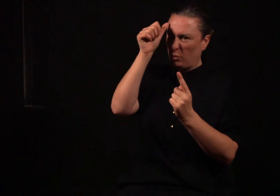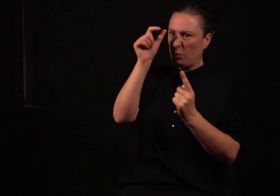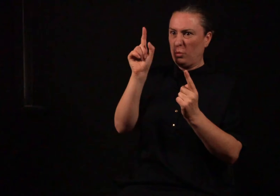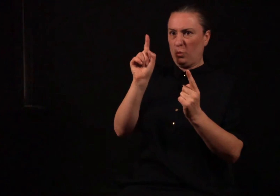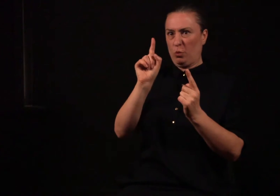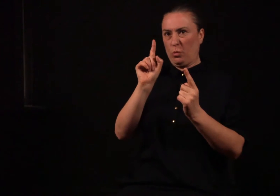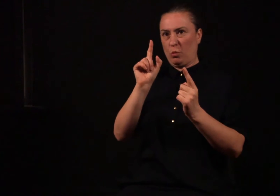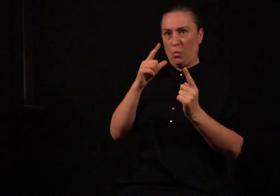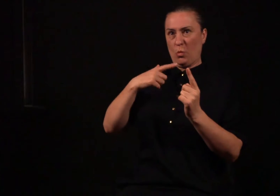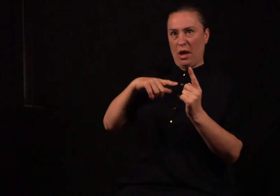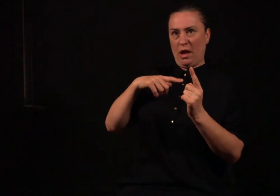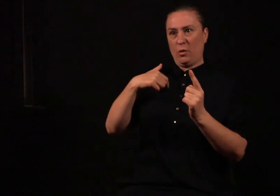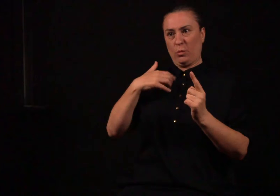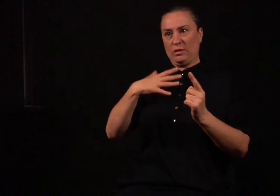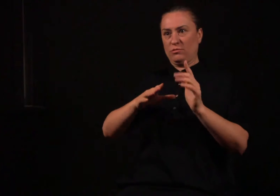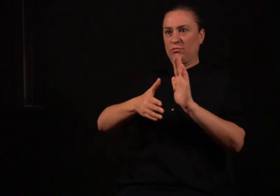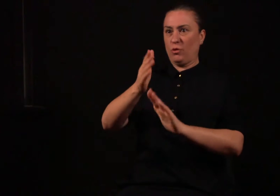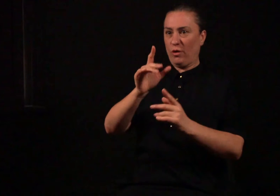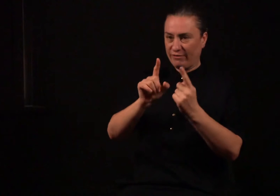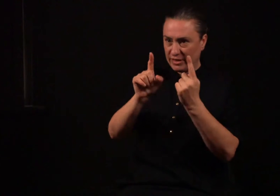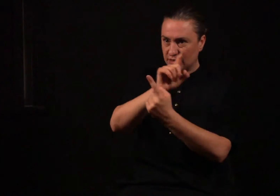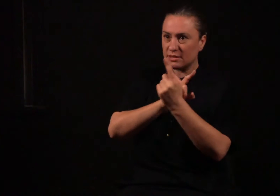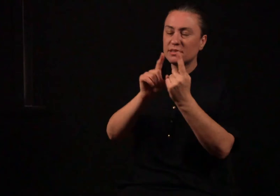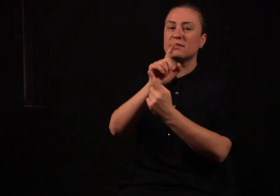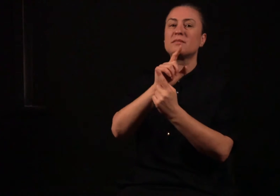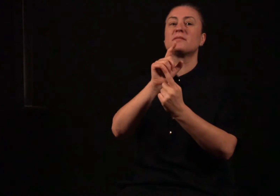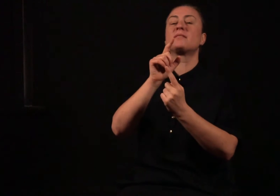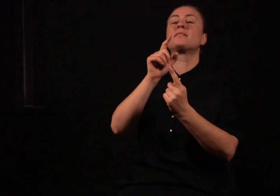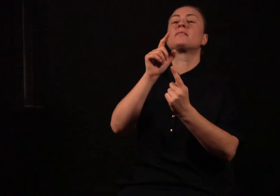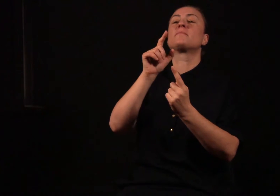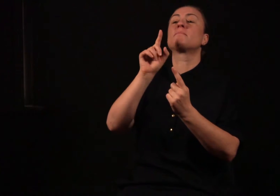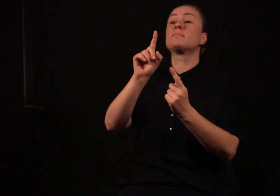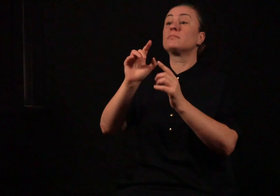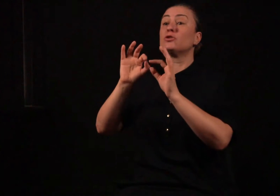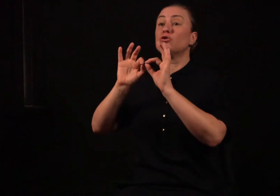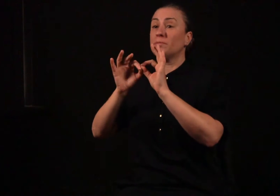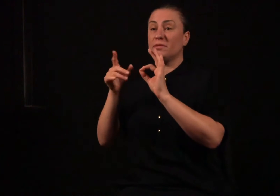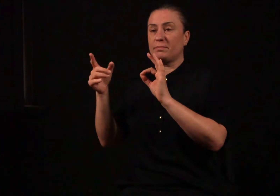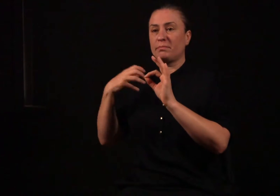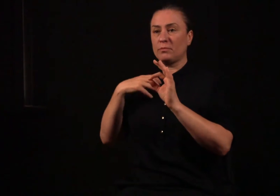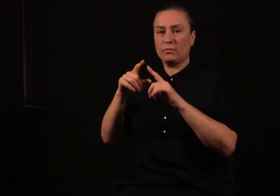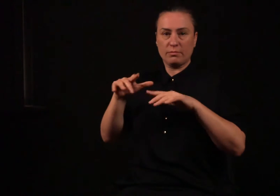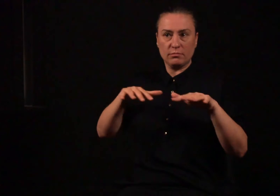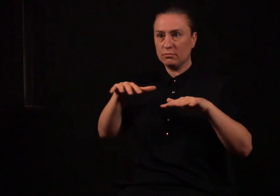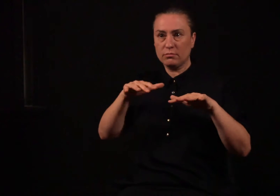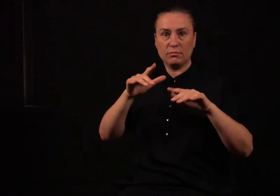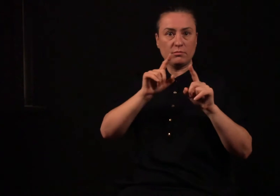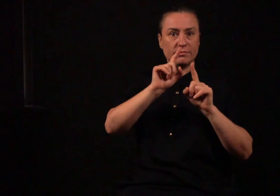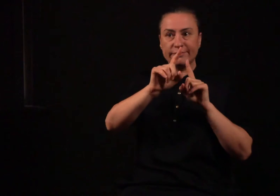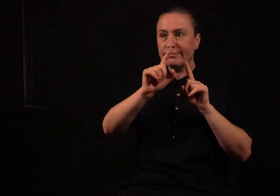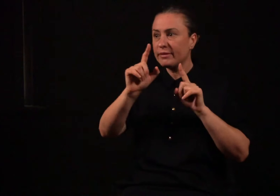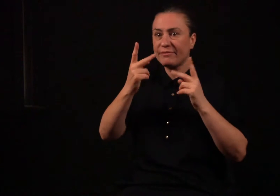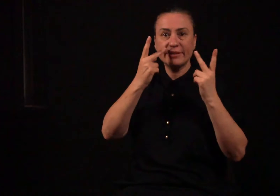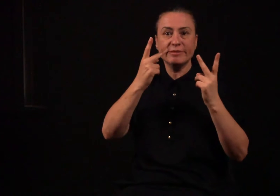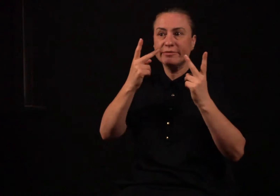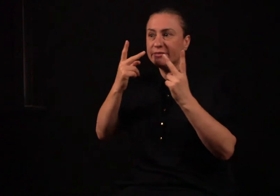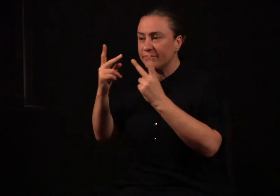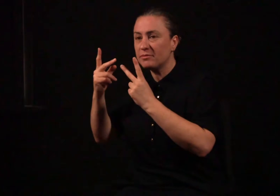and if they are going to a meeting, they should know what the meeting is going to be about. Whereas an interpreter is out and about